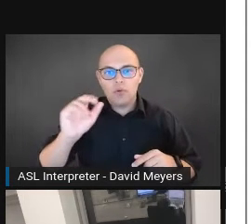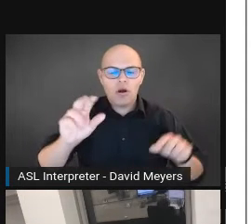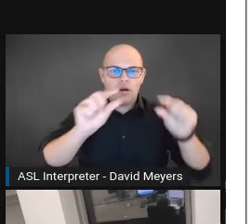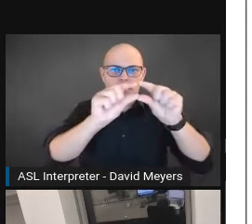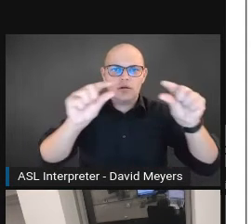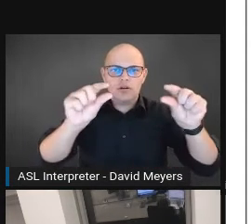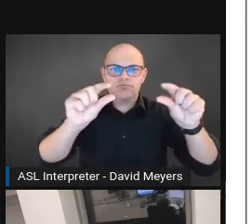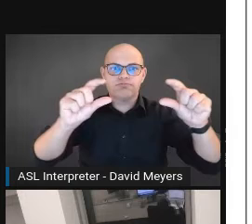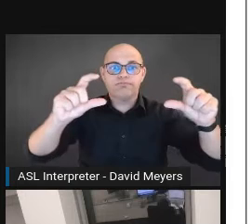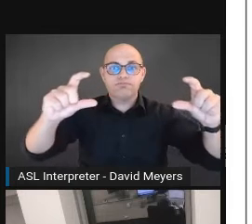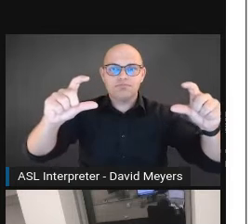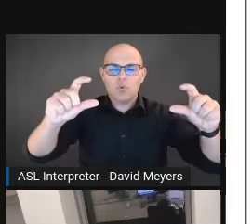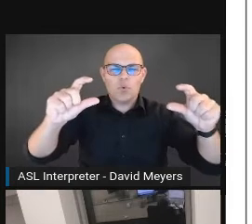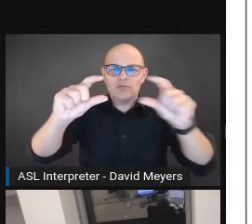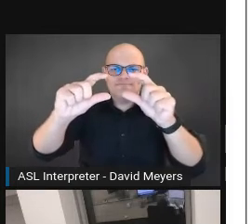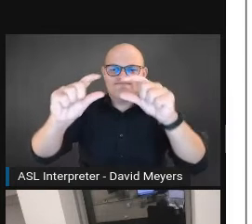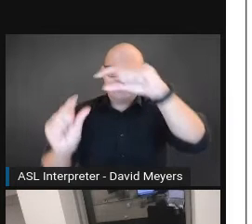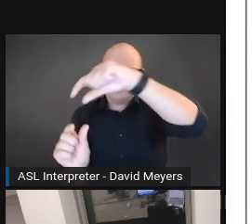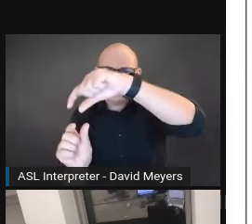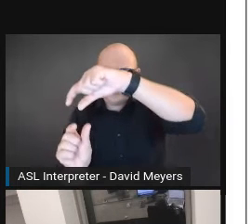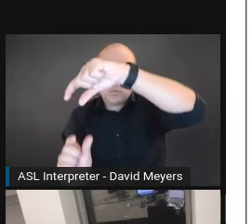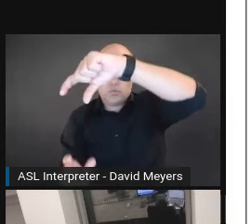if let's say the plugin toolbar is dark